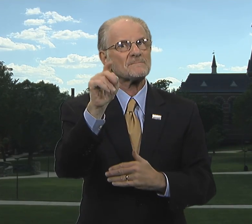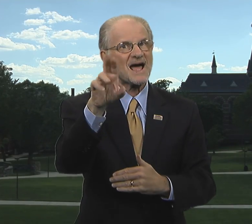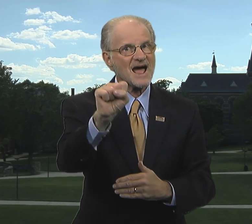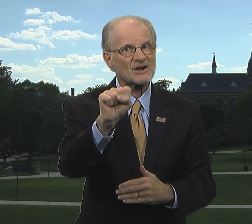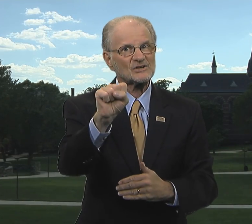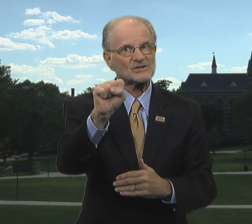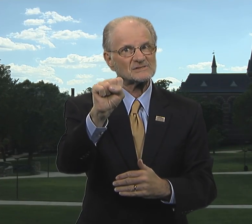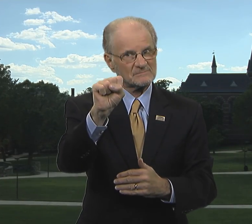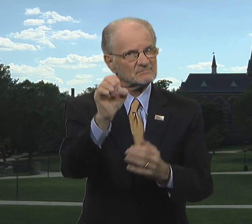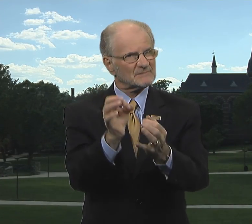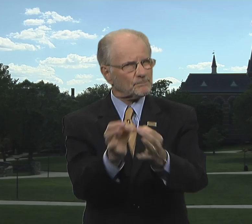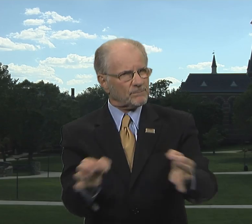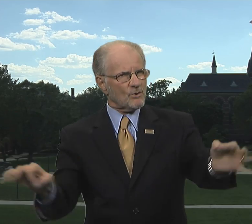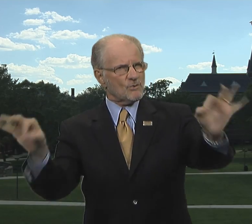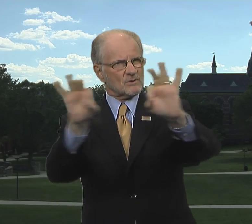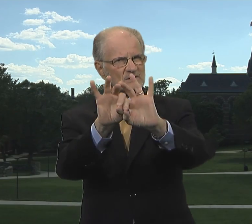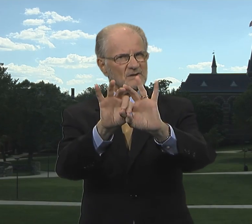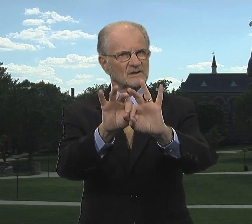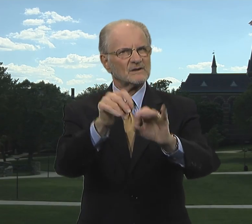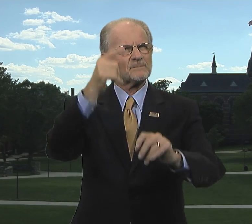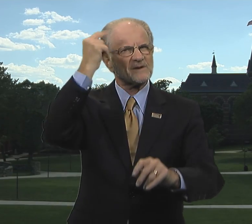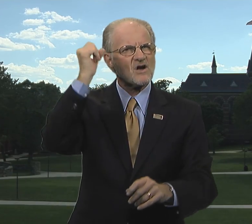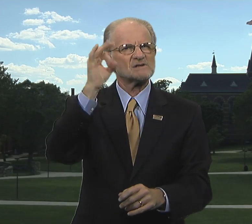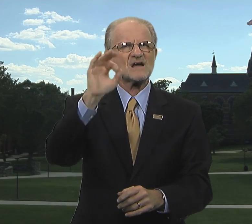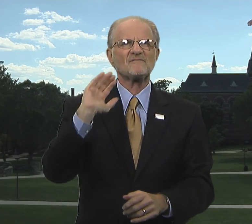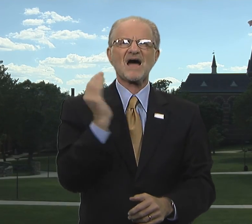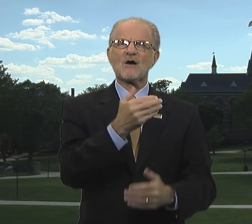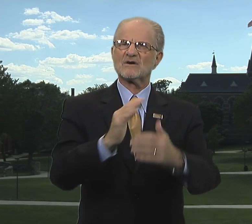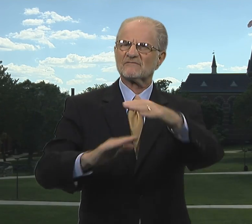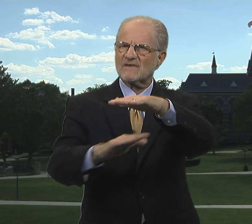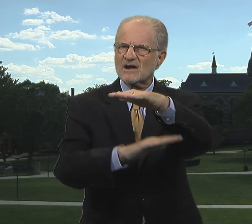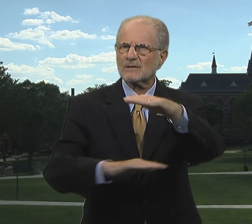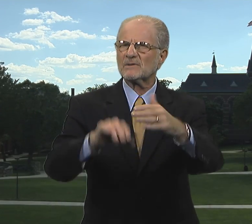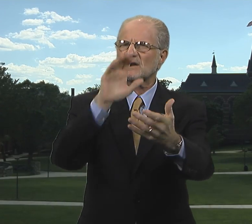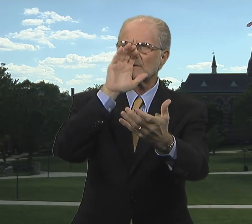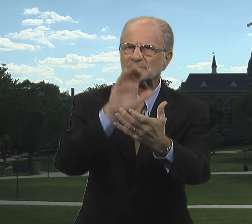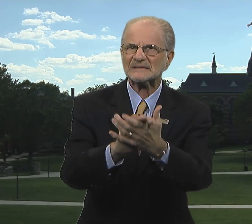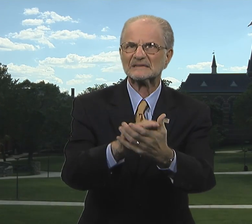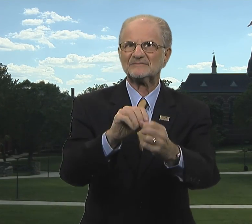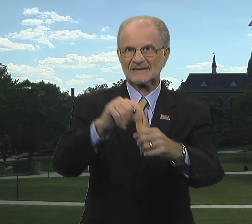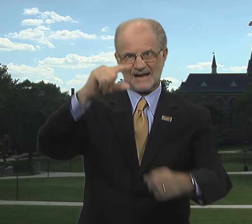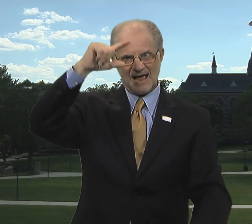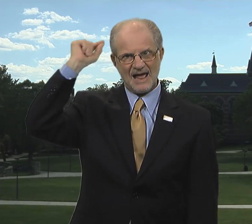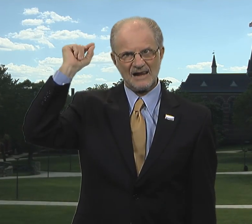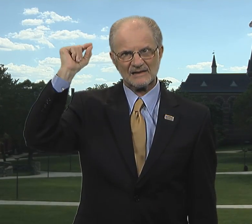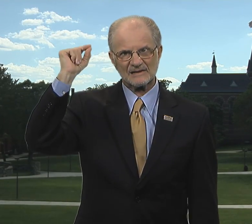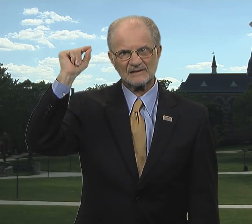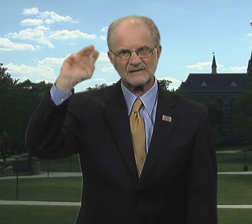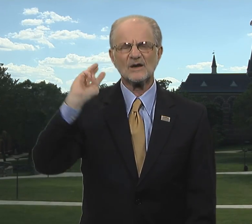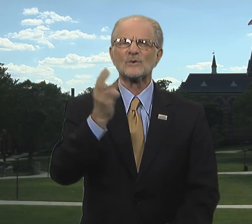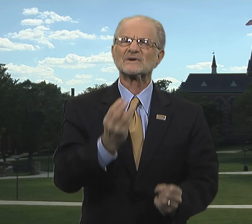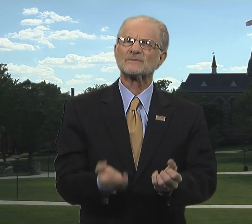Enrollment matters is important because of our fundamental belief in Gallaudet.